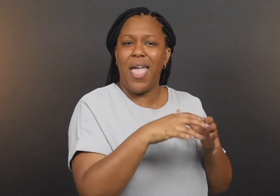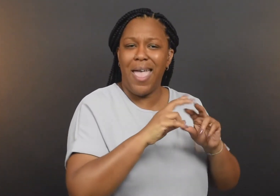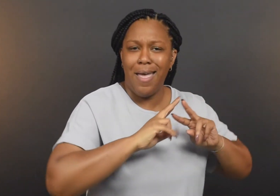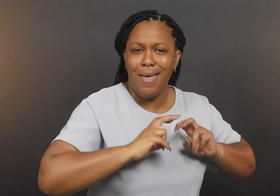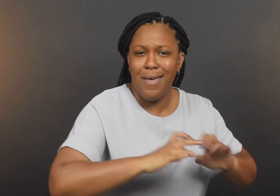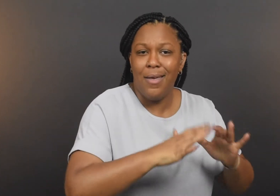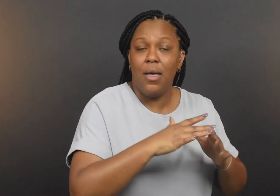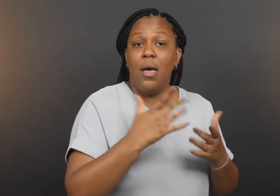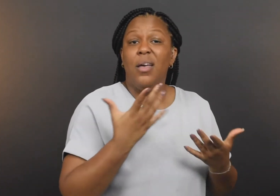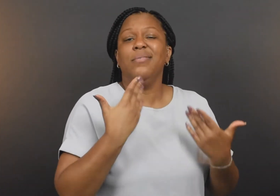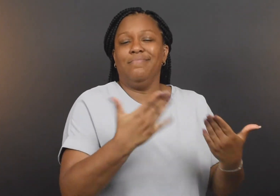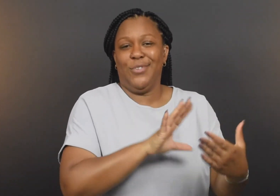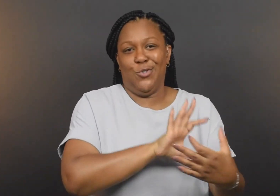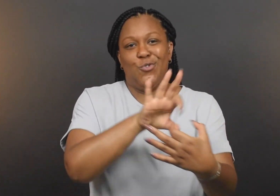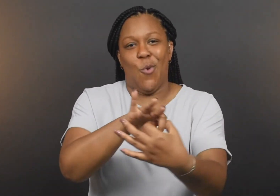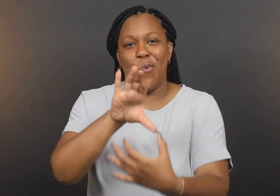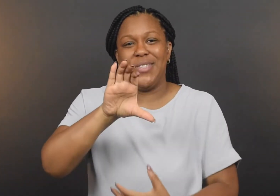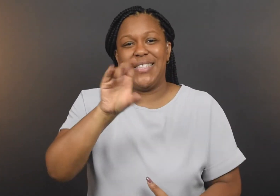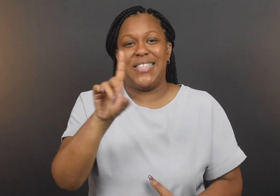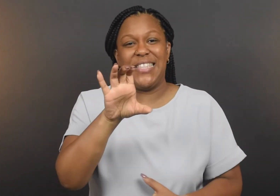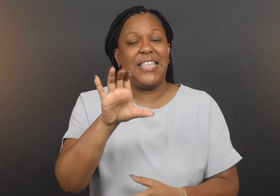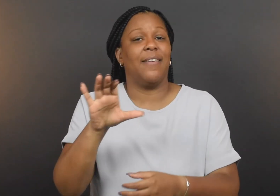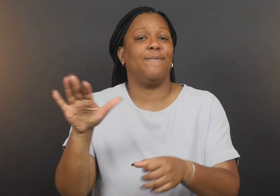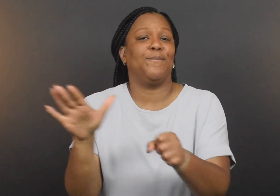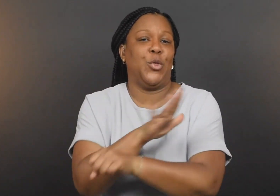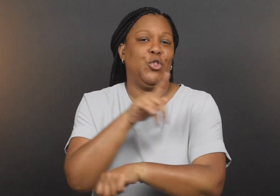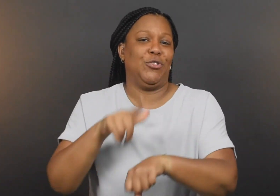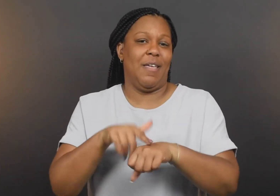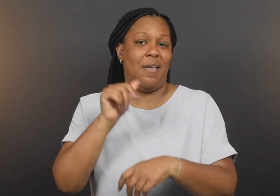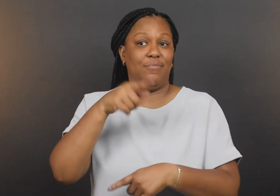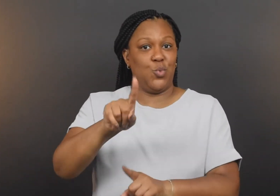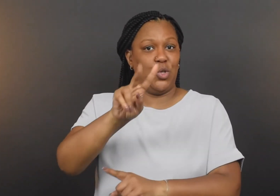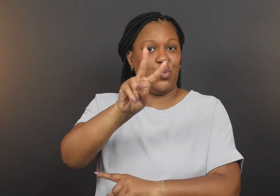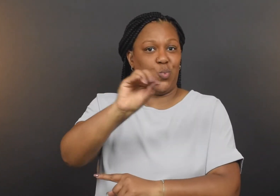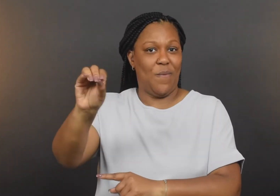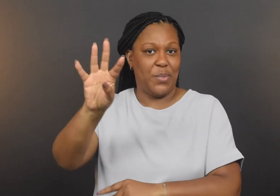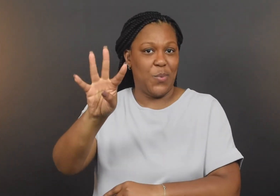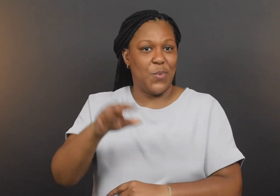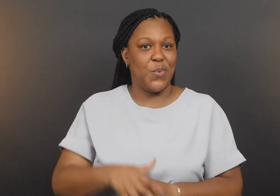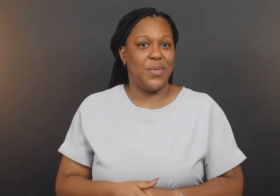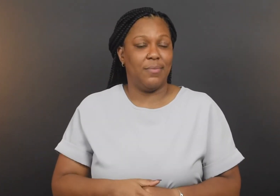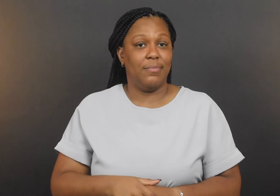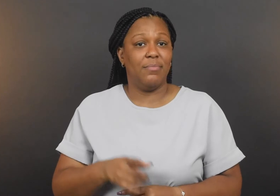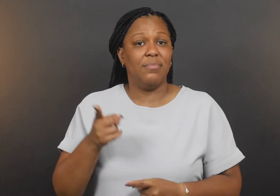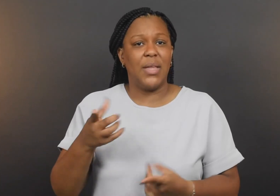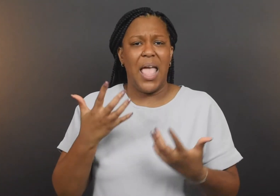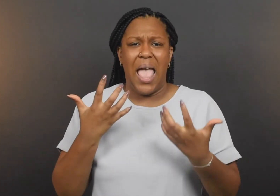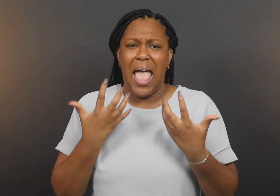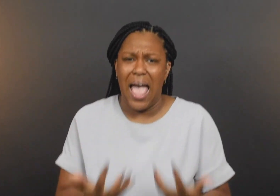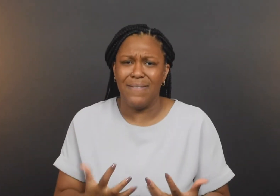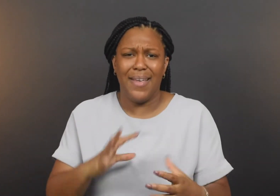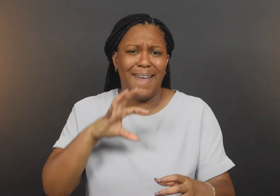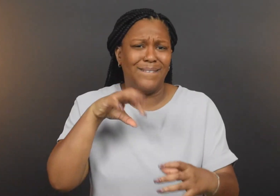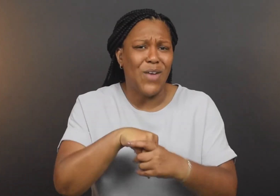then joined CDC full-time in 2004. She was heavily involved in combating the